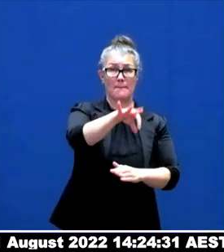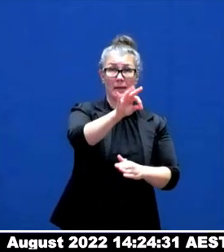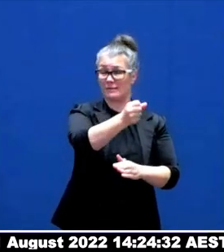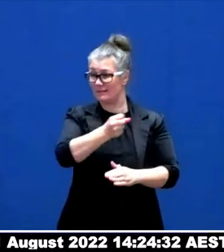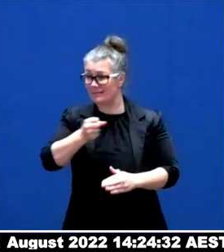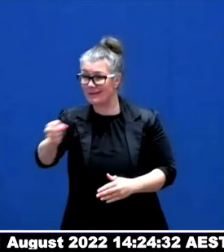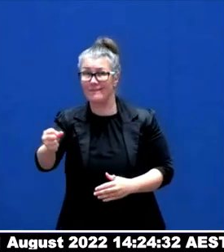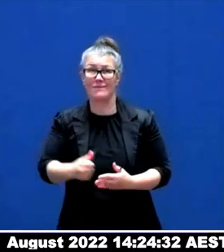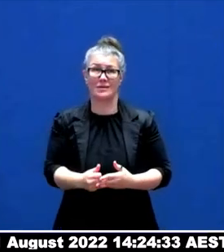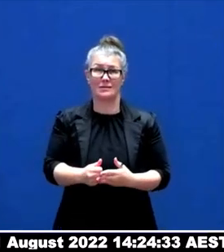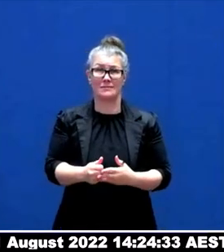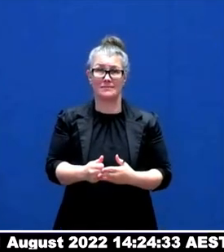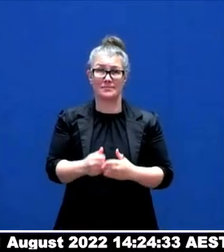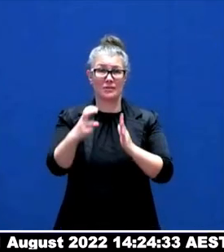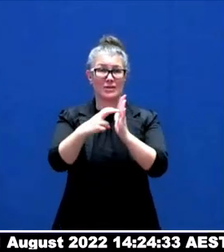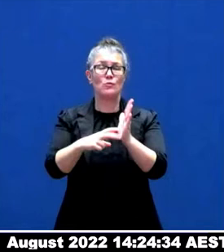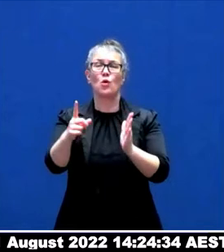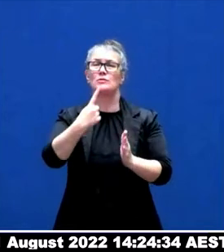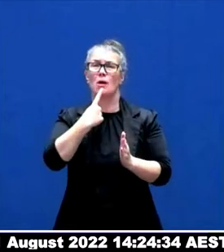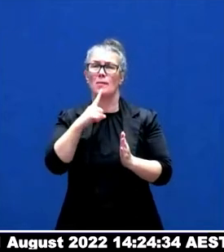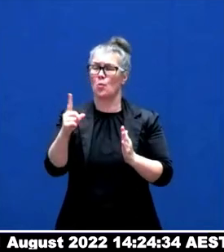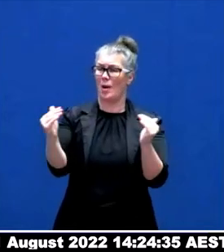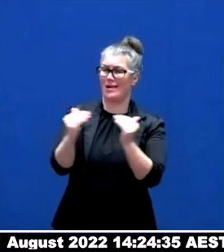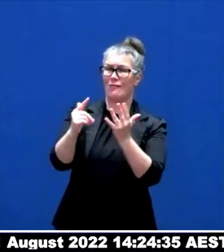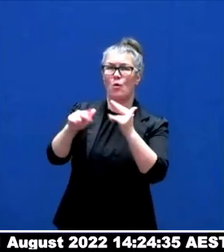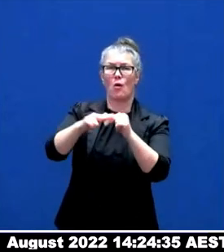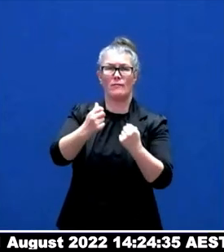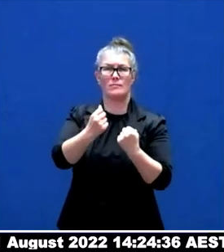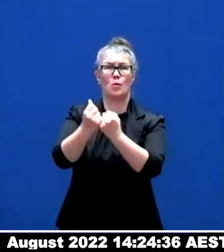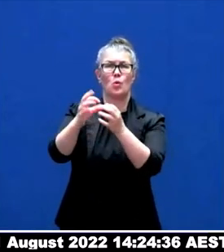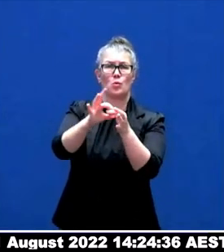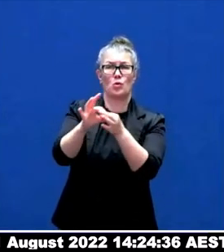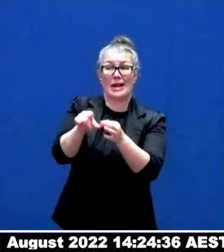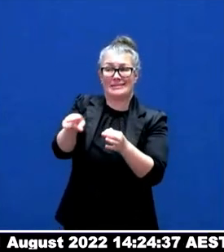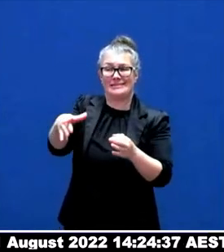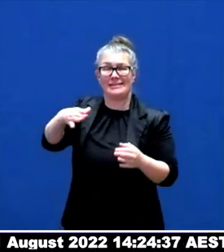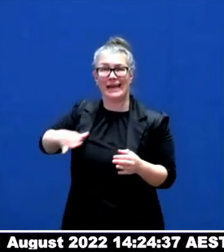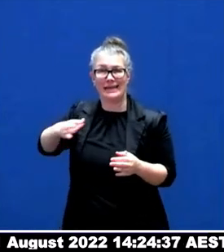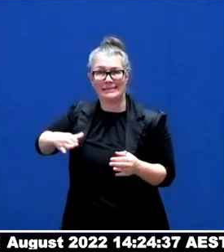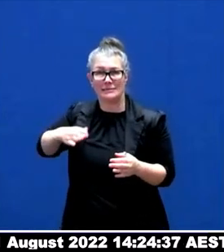for the type of supports coordination or the level of support coordination that that participant requires.